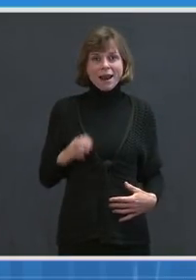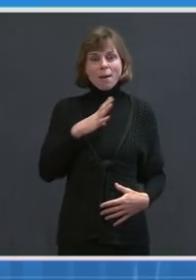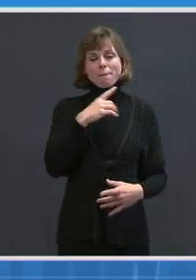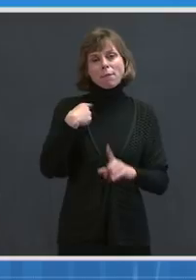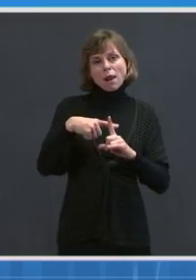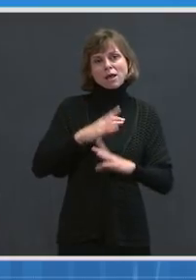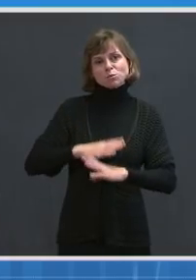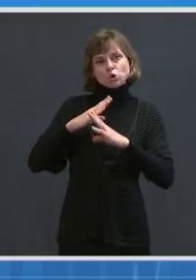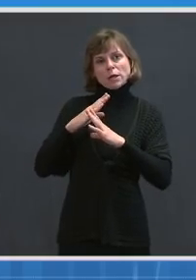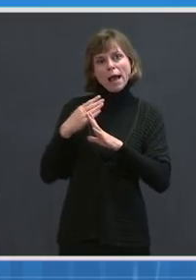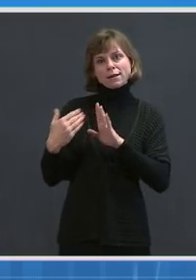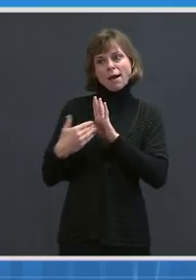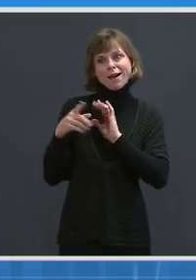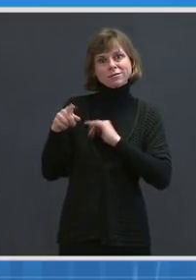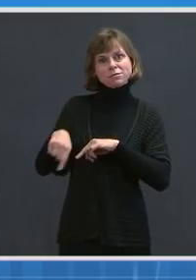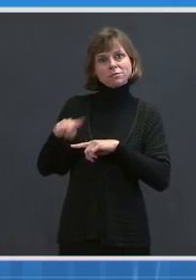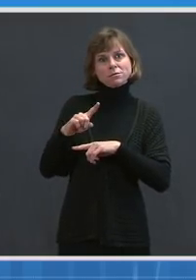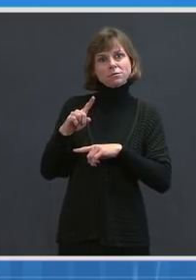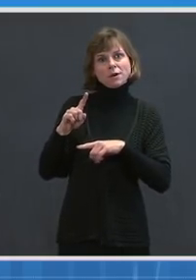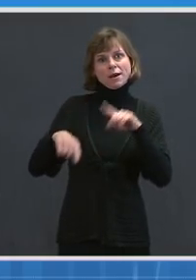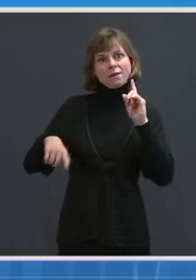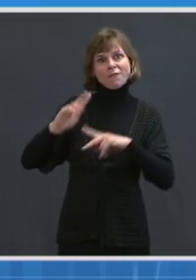Said in a just plain and simple way: